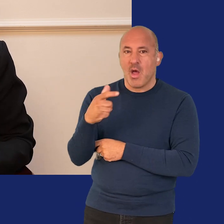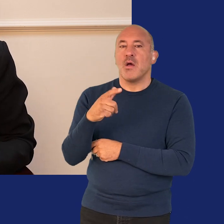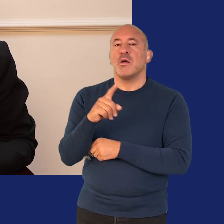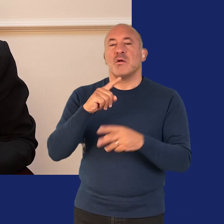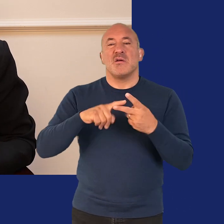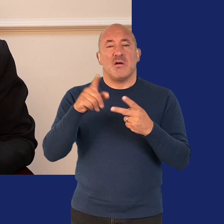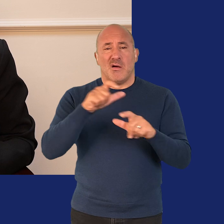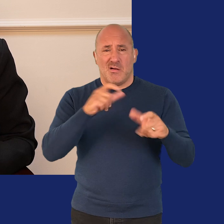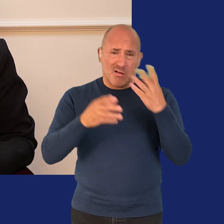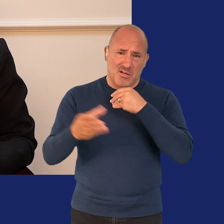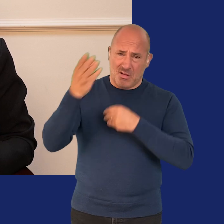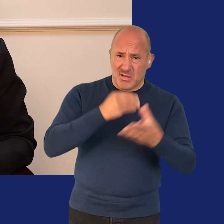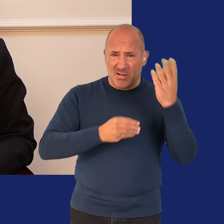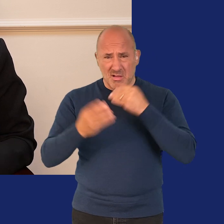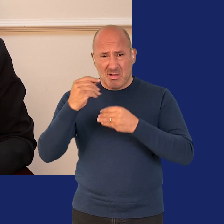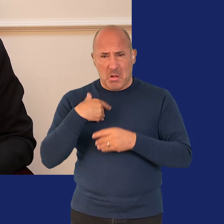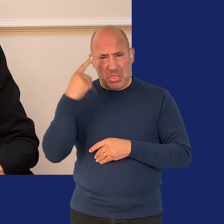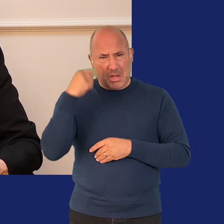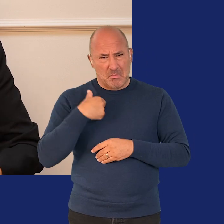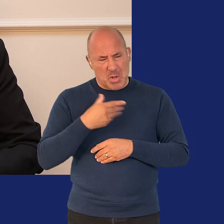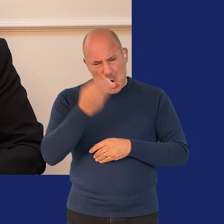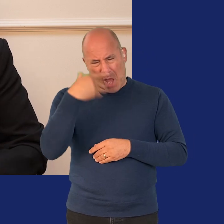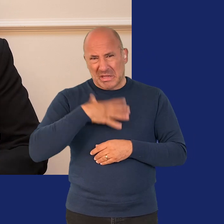thinking about what is it that I need to learn, but maybe also if you've got